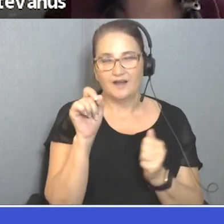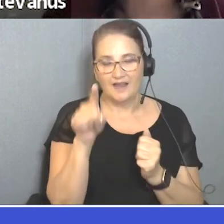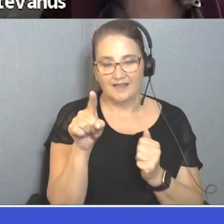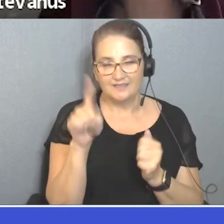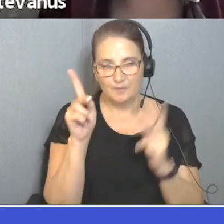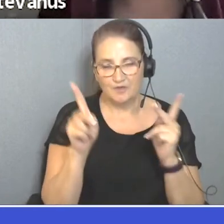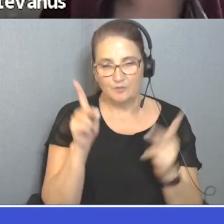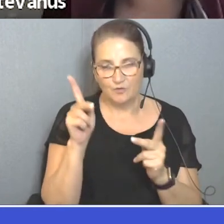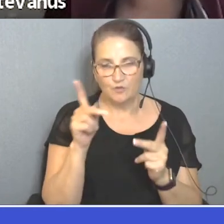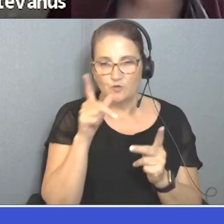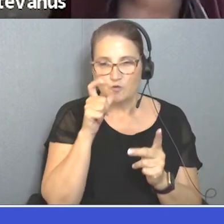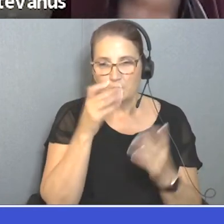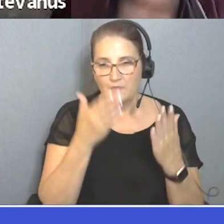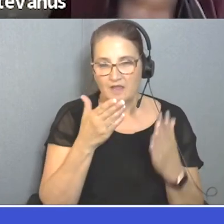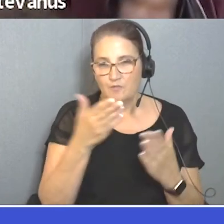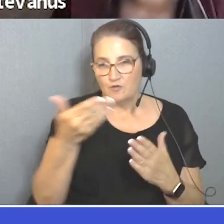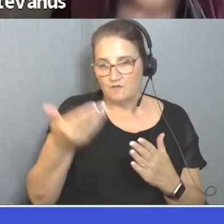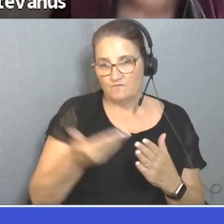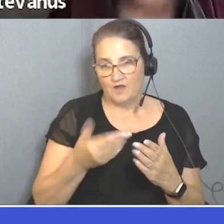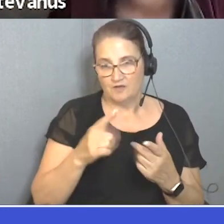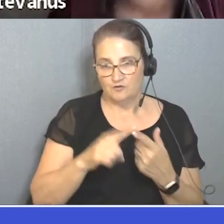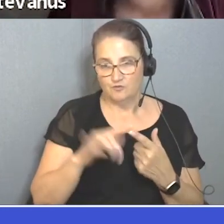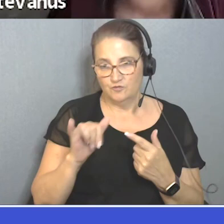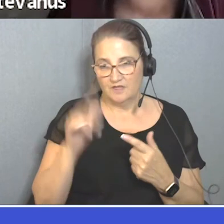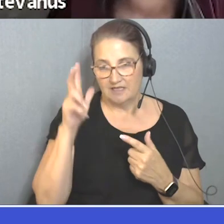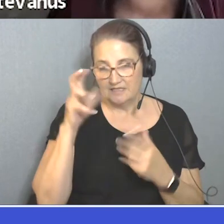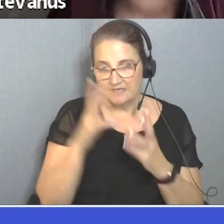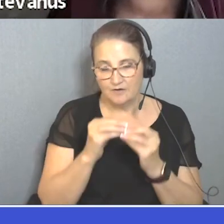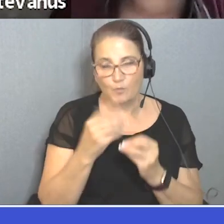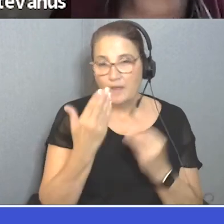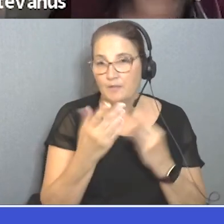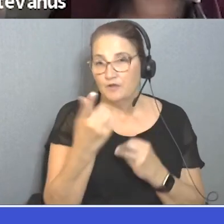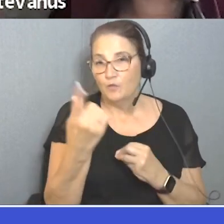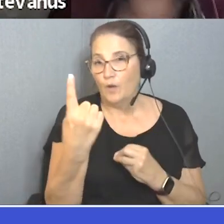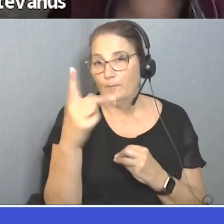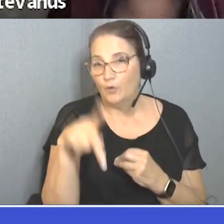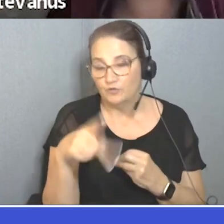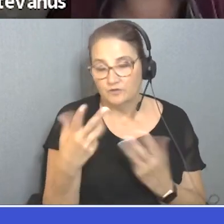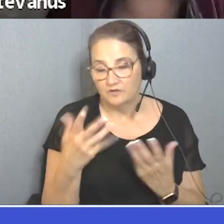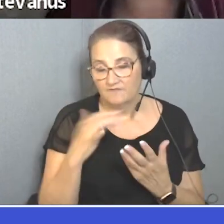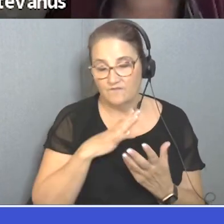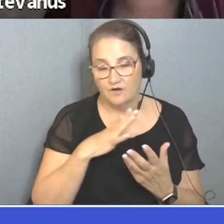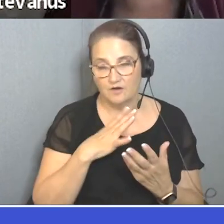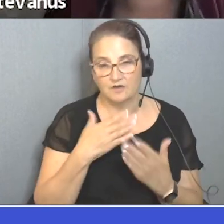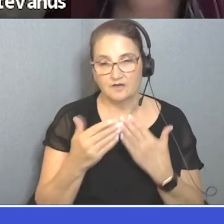things you might be able to ask people who you might be inviting to a listening session. Maybe just one person, and that's